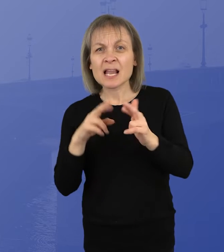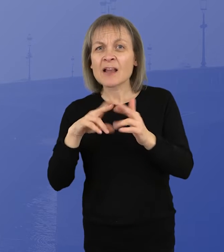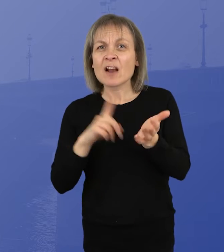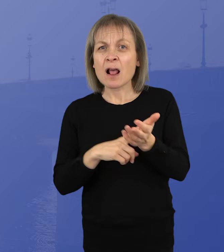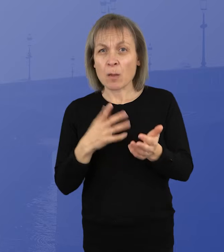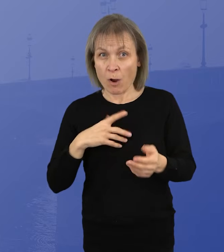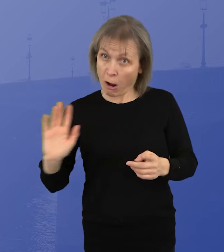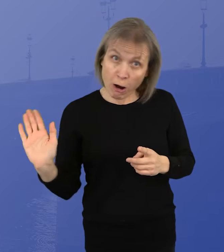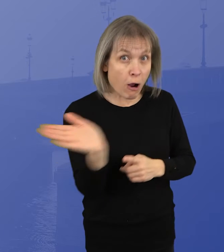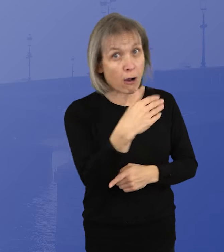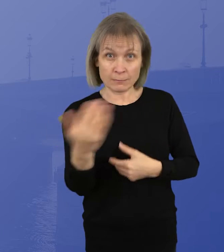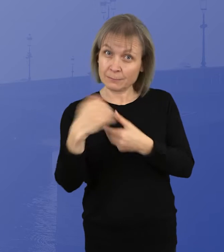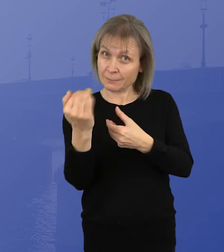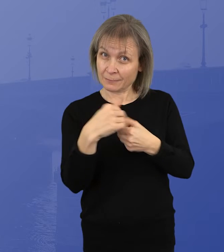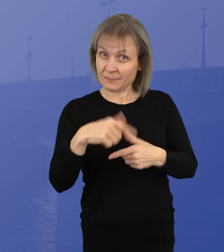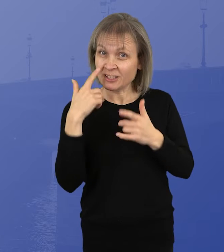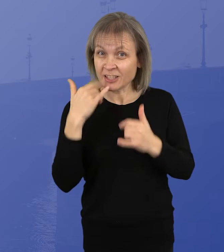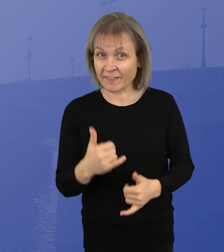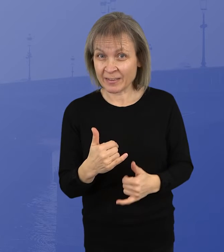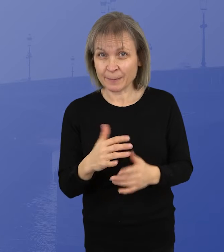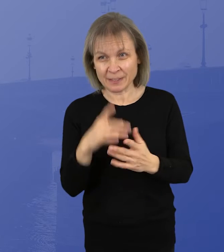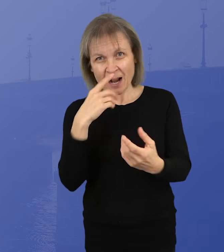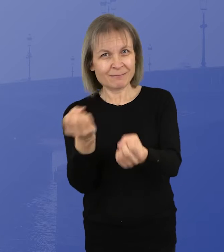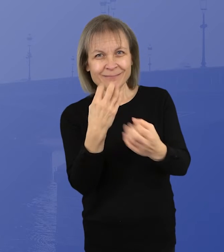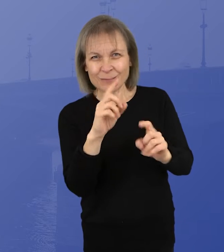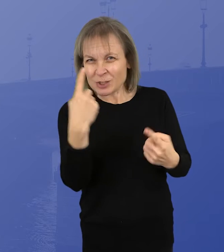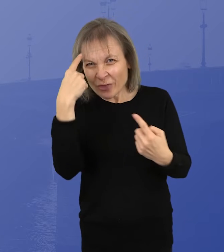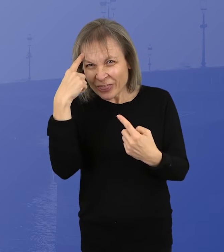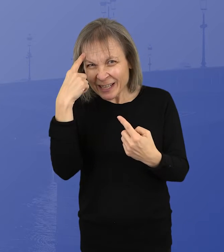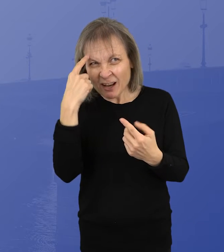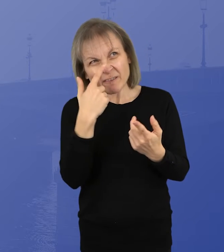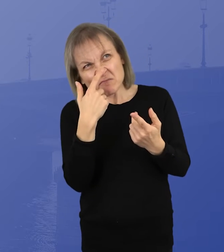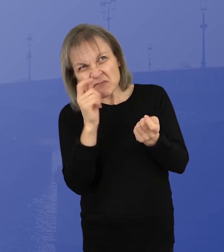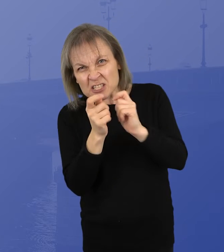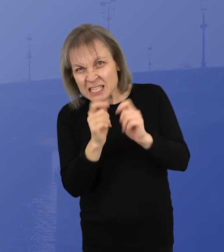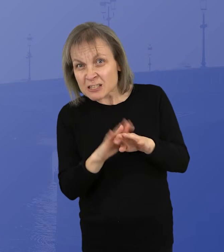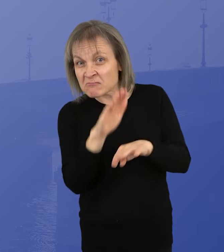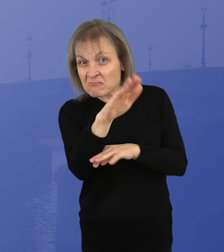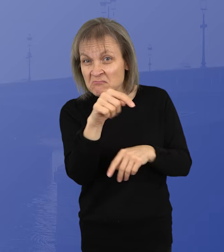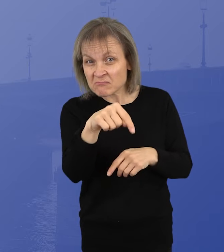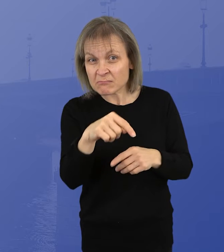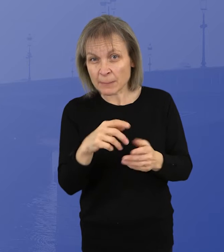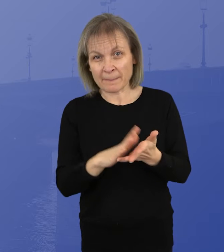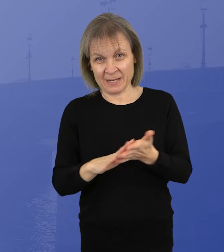TfL wants everyone to take part in this survey to tell us what they think of the possible changes